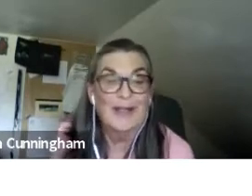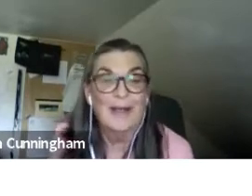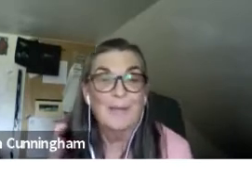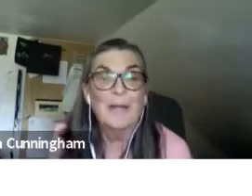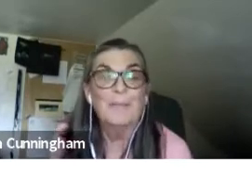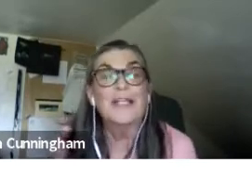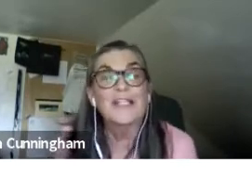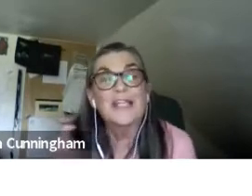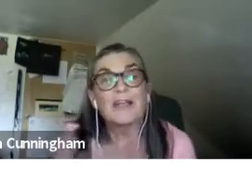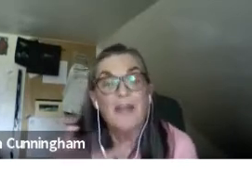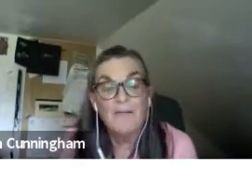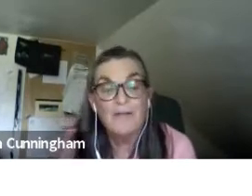By placing it thoughtfully